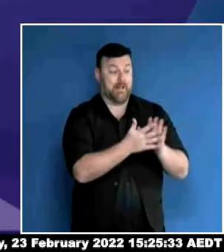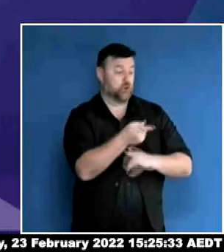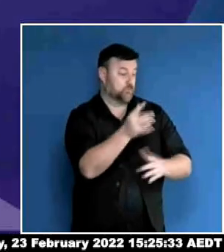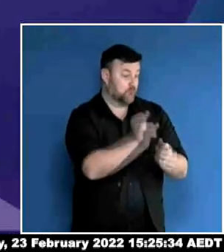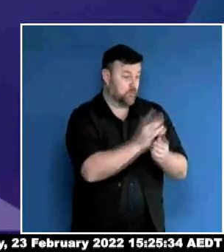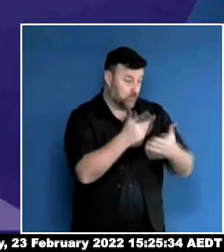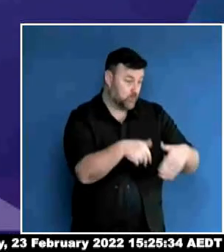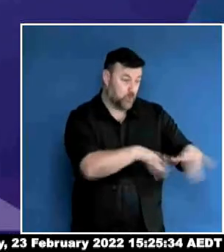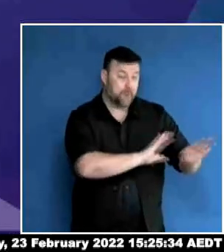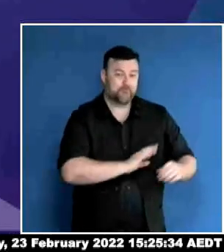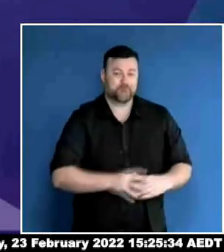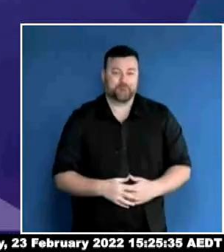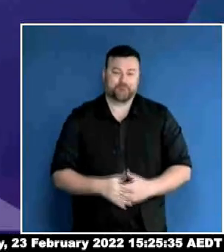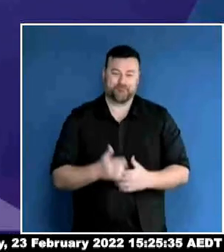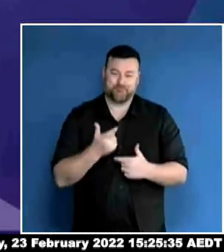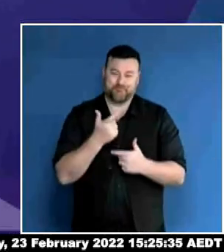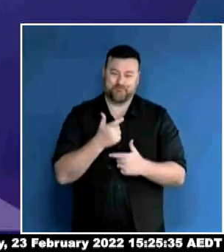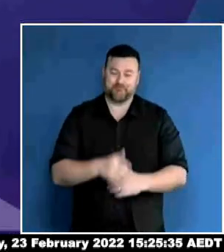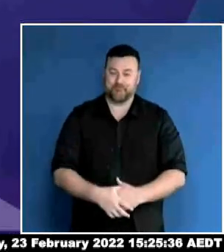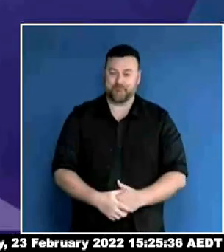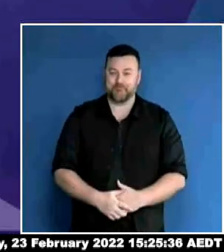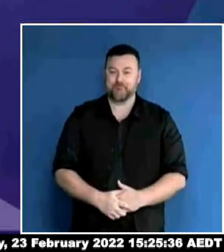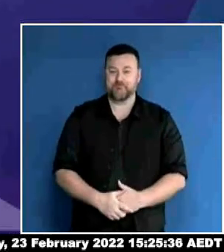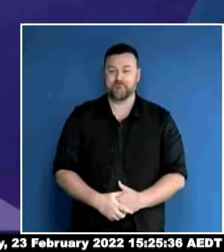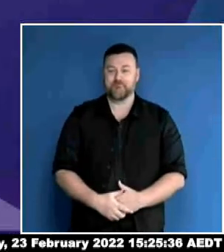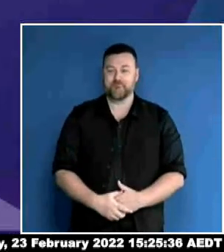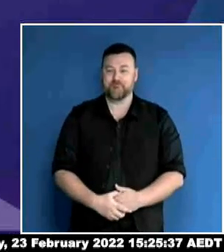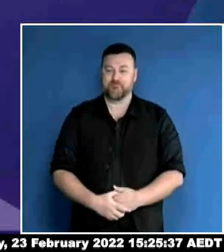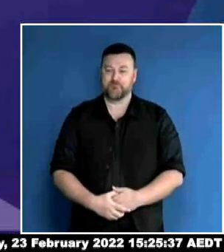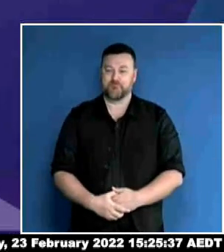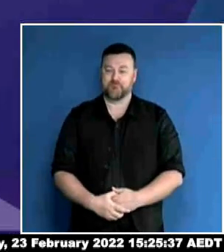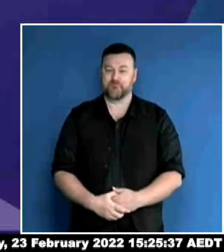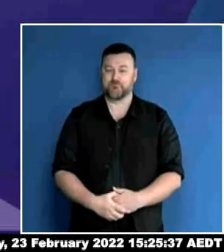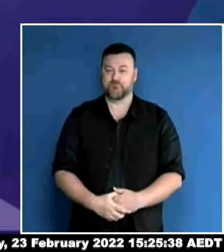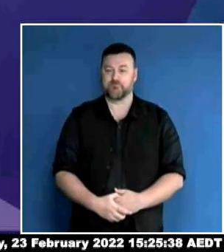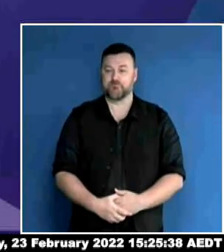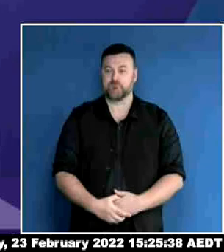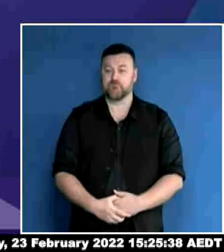Okay. All right. Thank you. MS EASTMAN: Commissioner, that means we have completed the evidence for